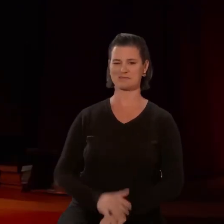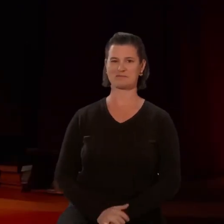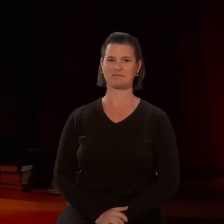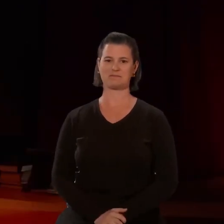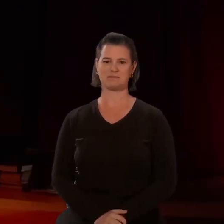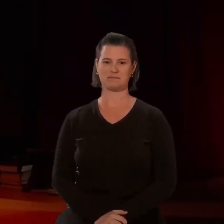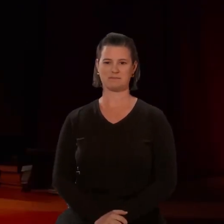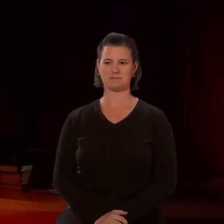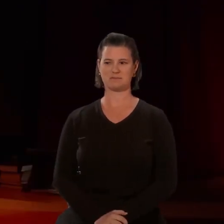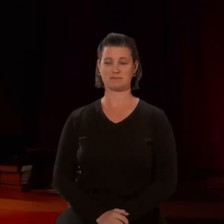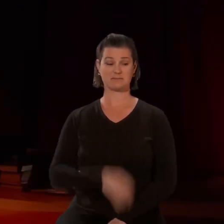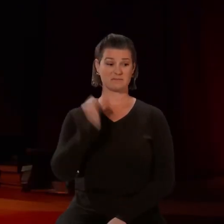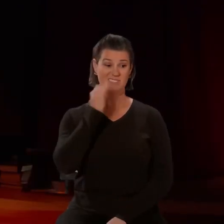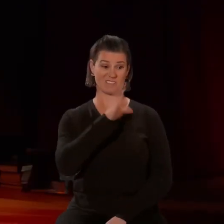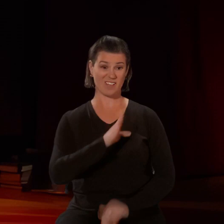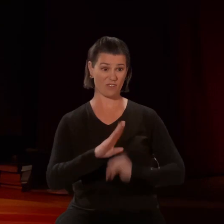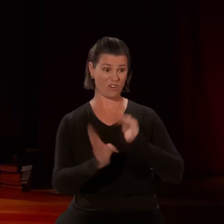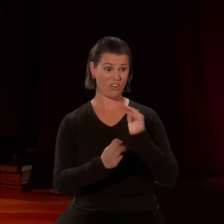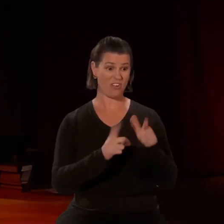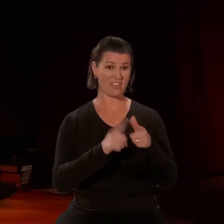[Ichabod] Spare the rod, and spoil the child.